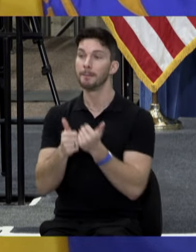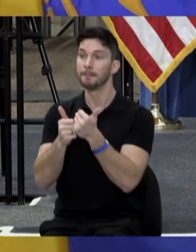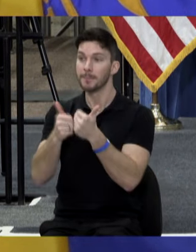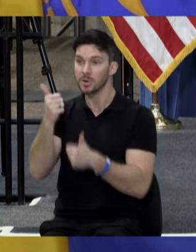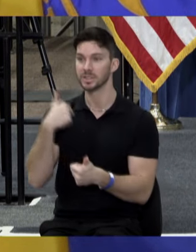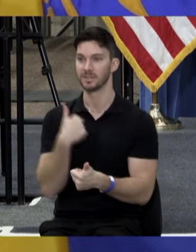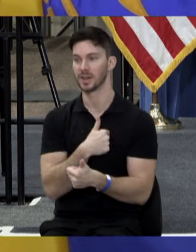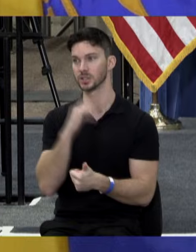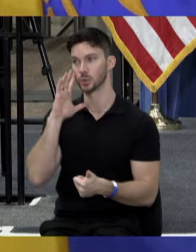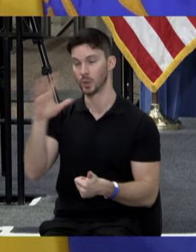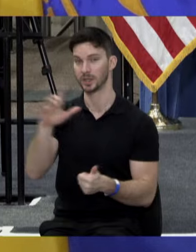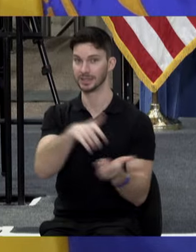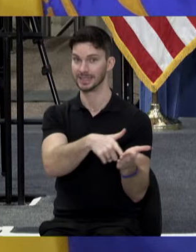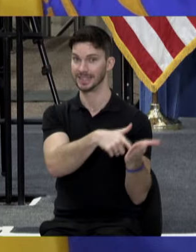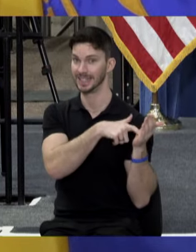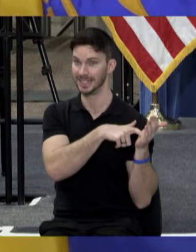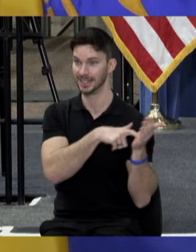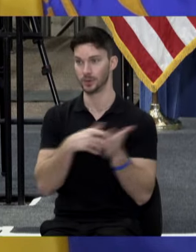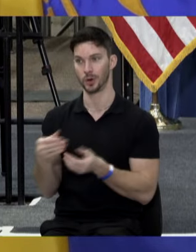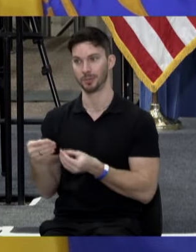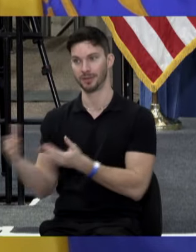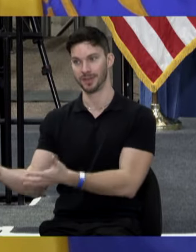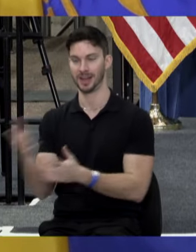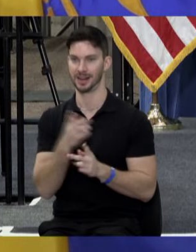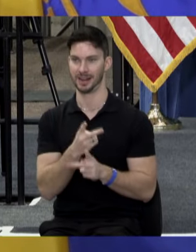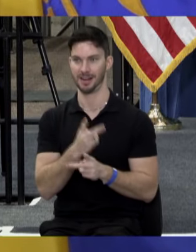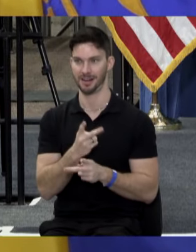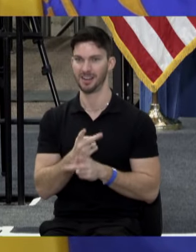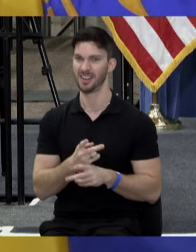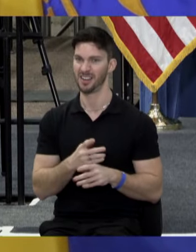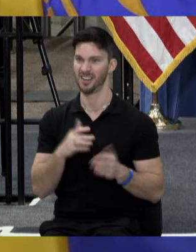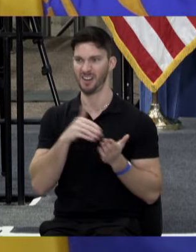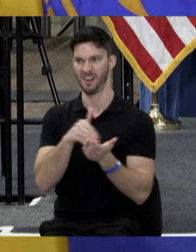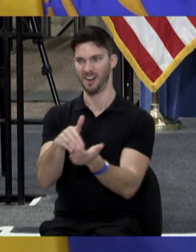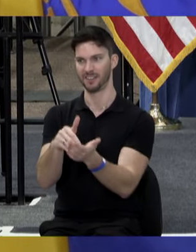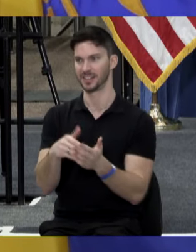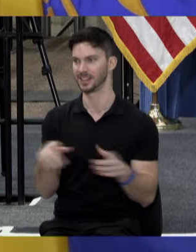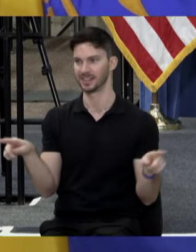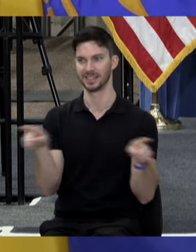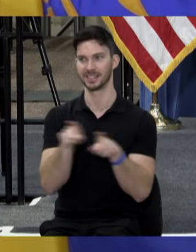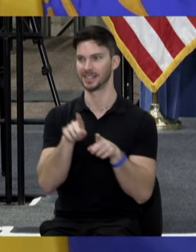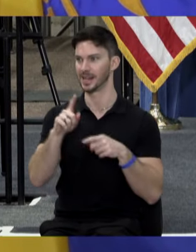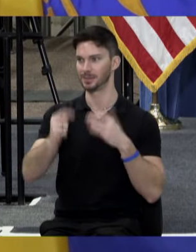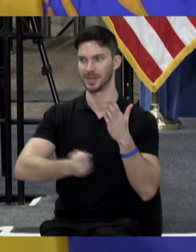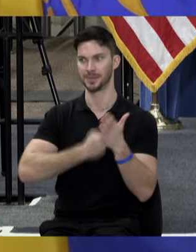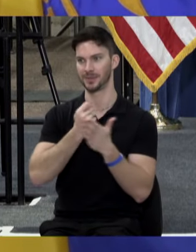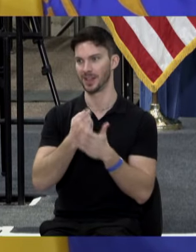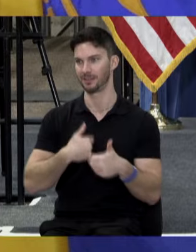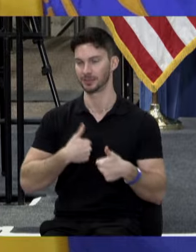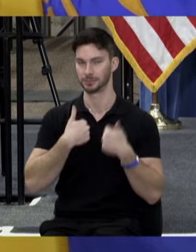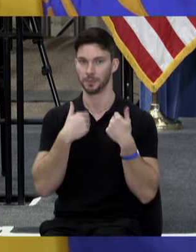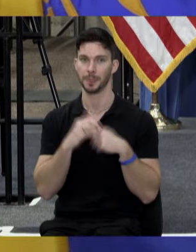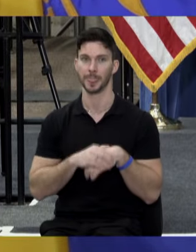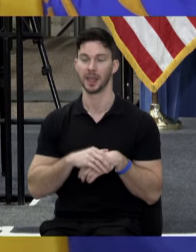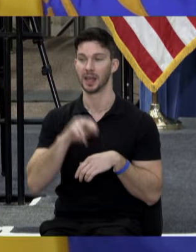or provide care, often in the same season of life. At NCOA, we're committed to supporting the full